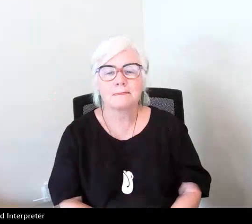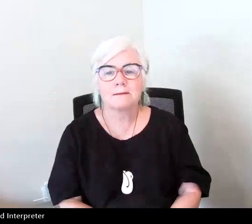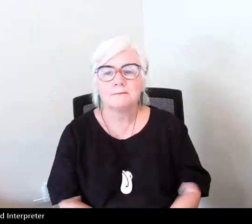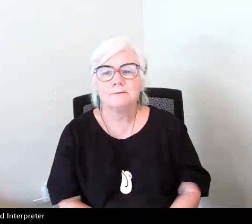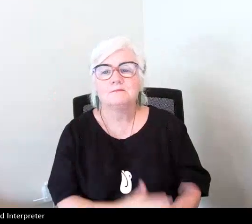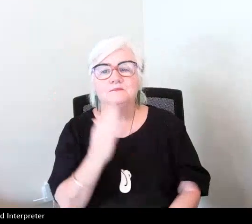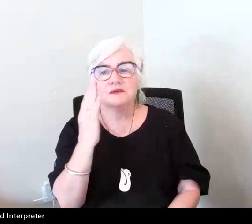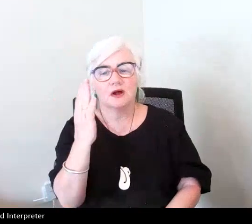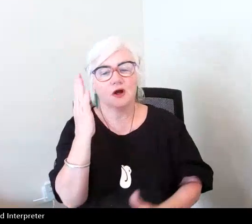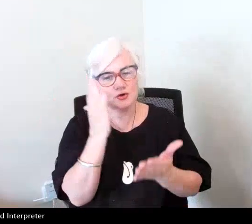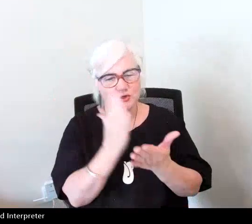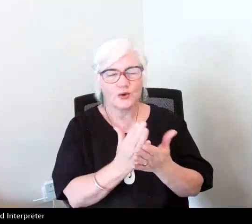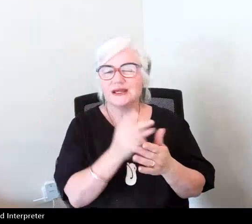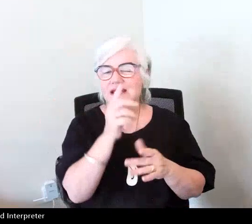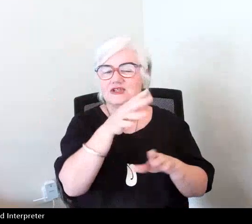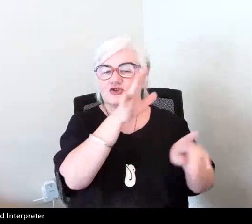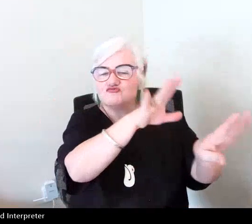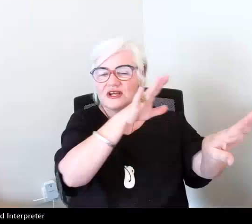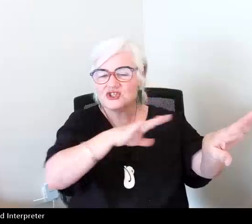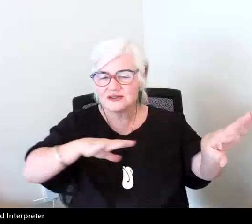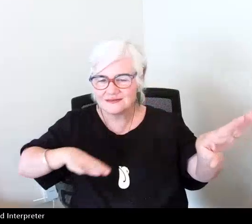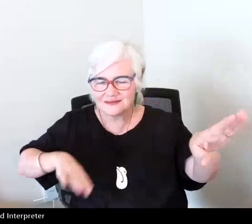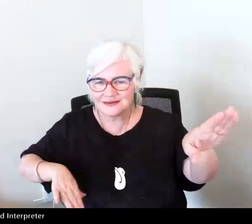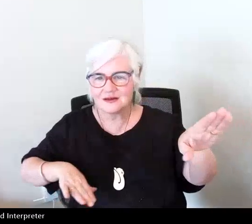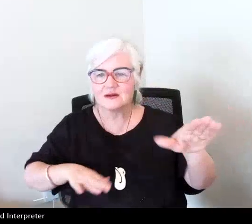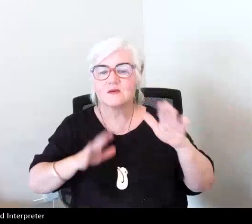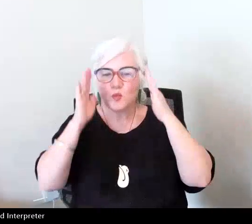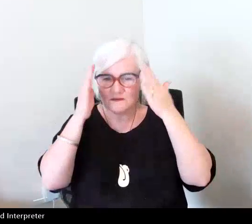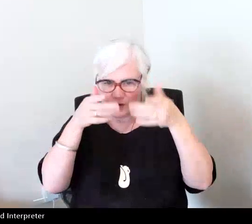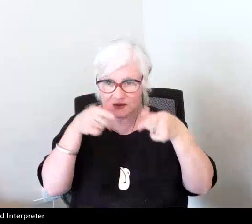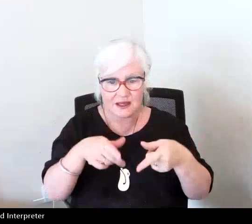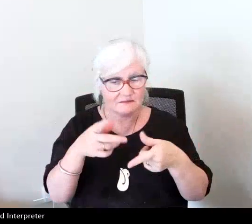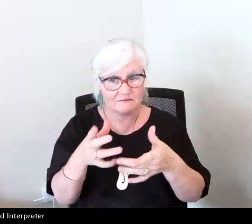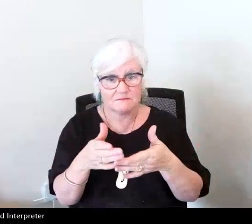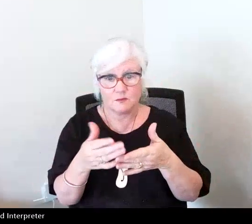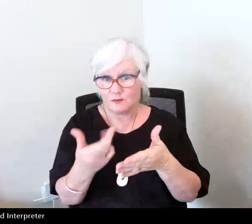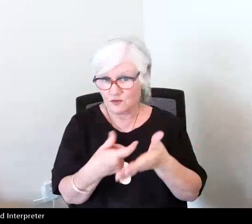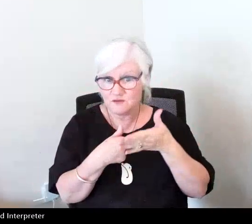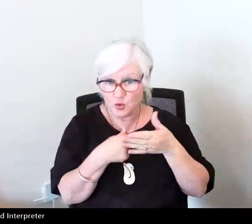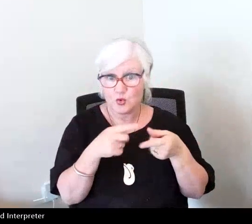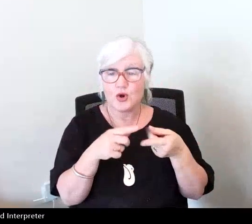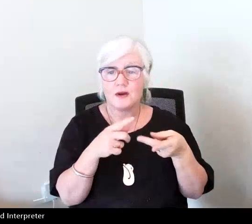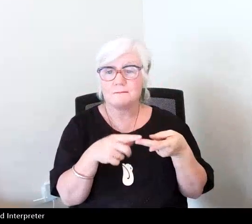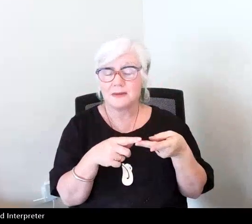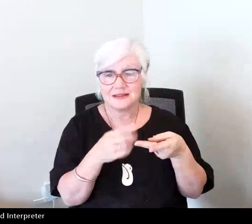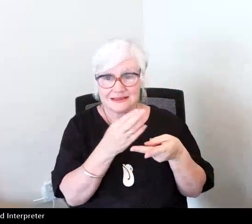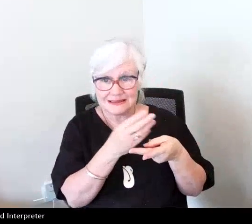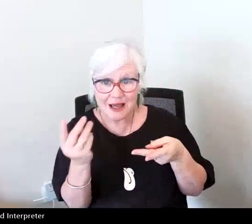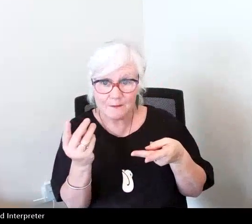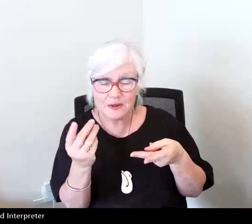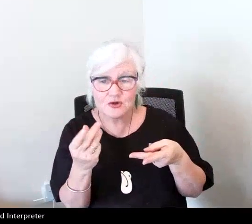really in each region we focus on that, but we even got some referrals from attending the IDEA